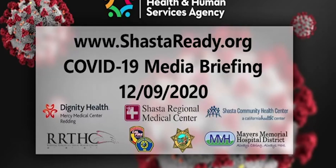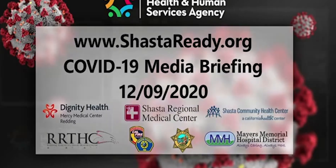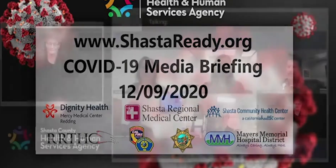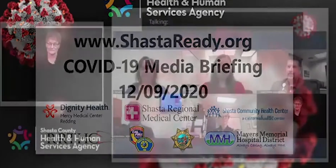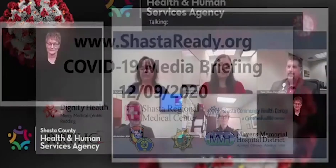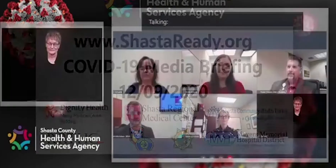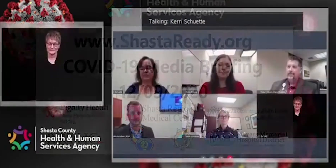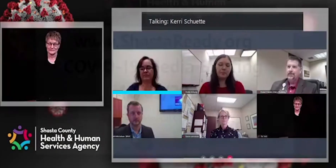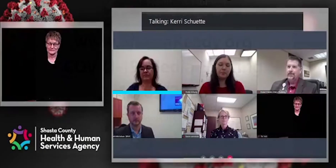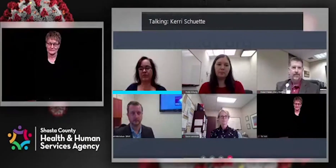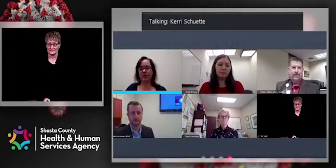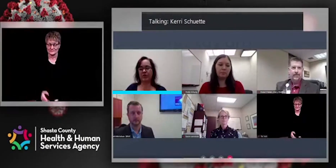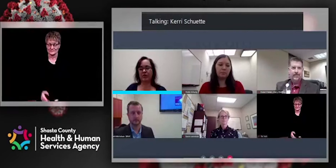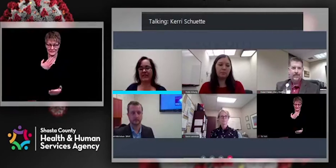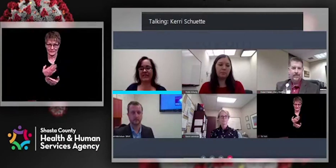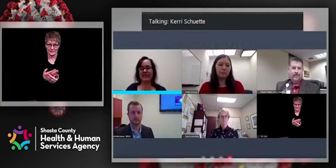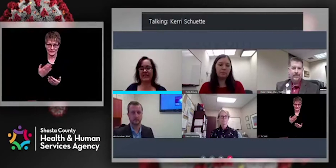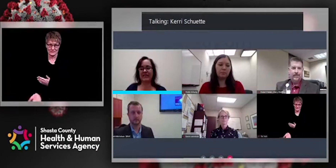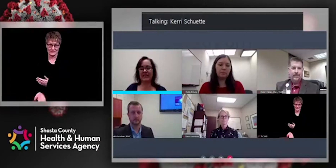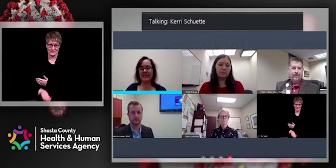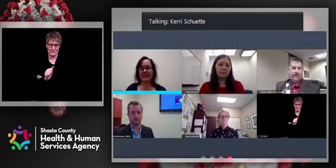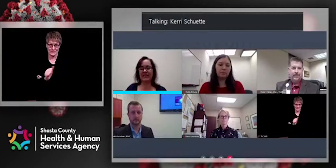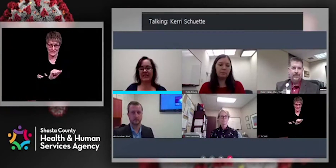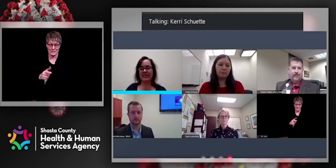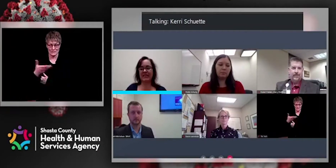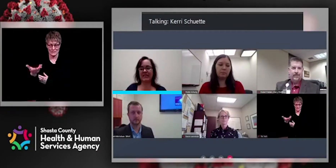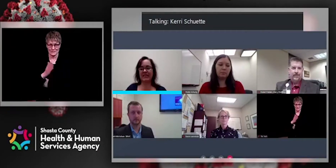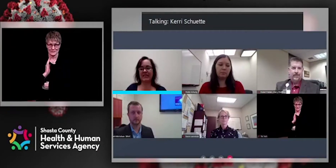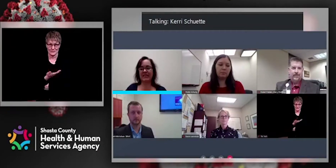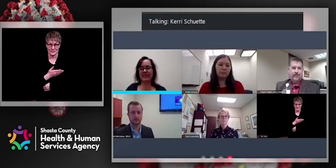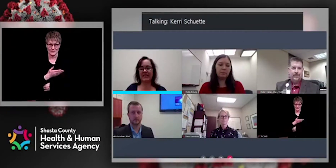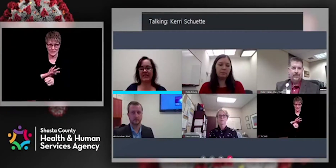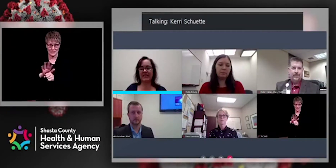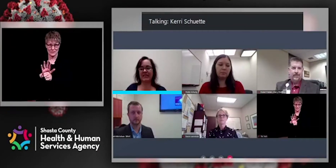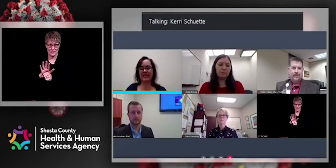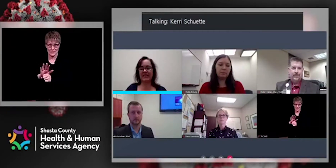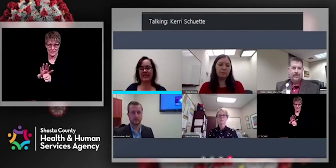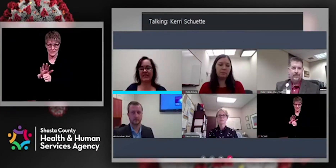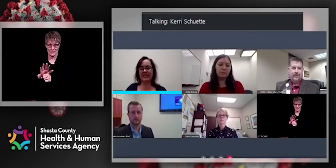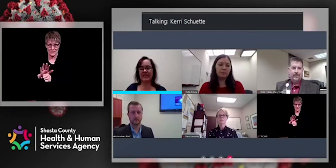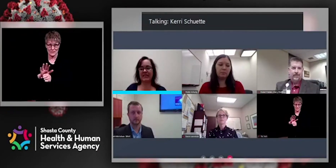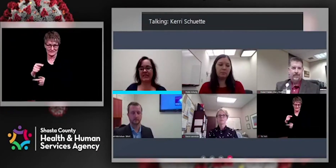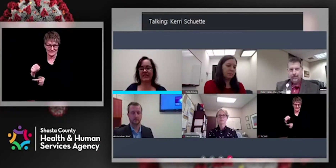Good morning, everyone. Welcome to our COVID-19 incident update for December 9th.